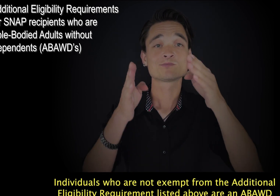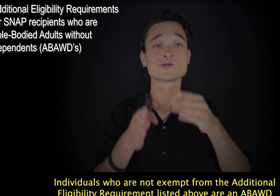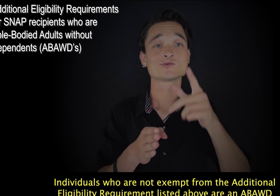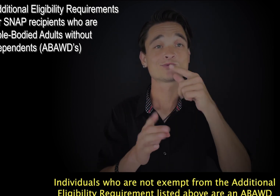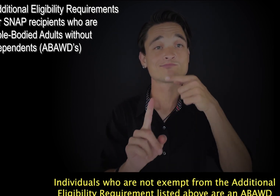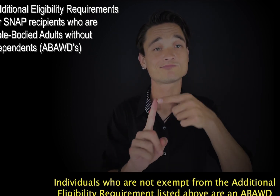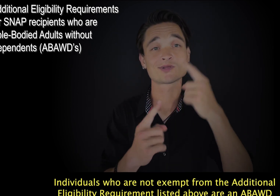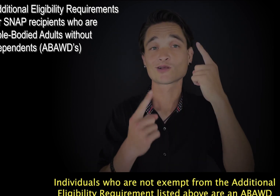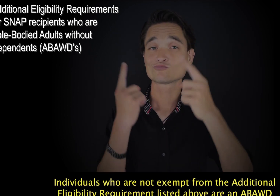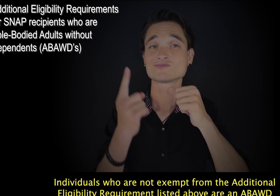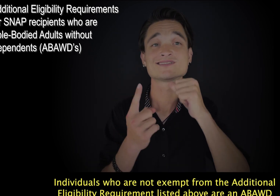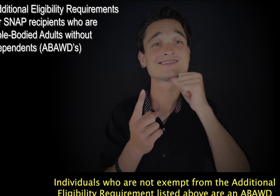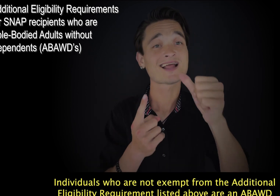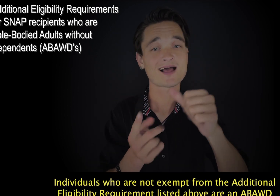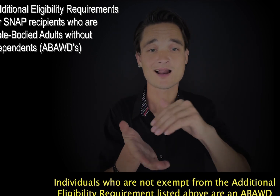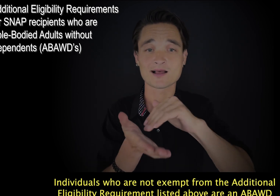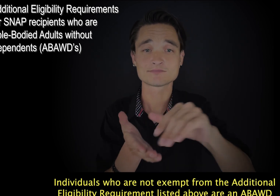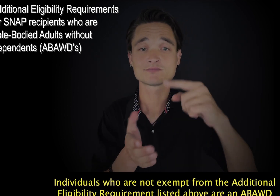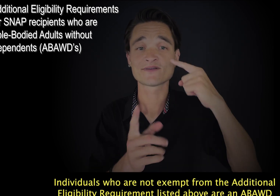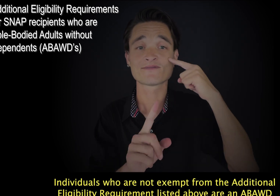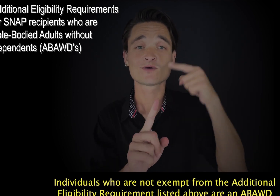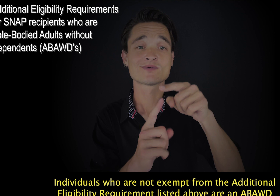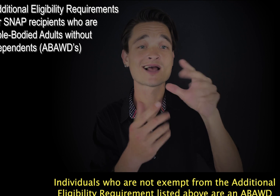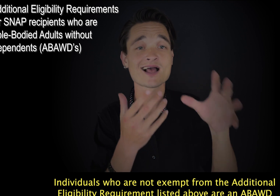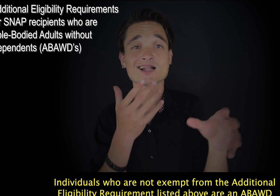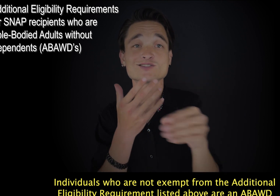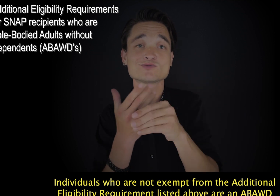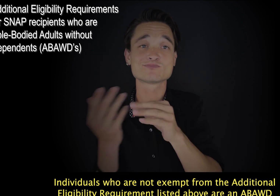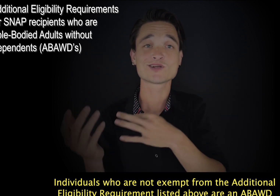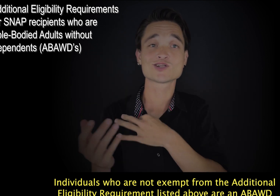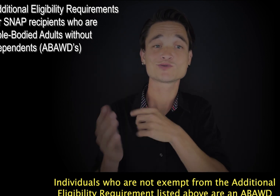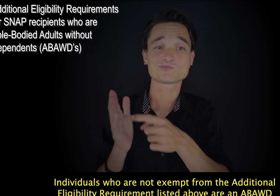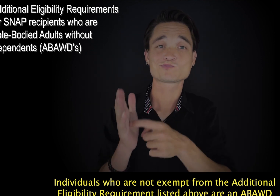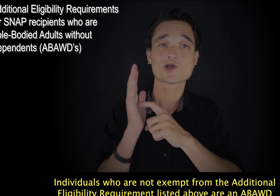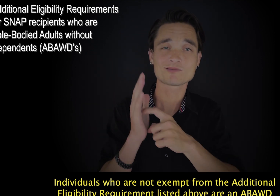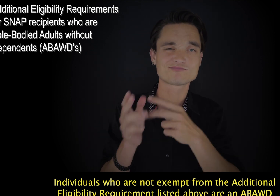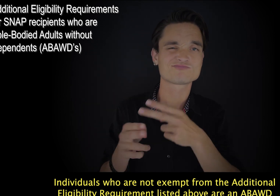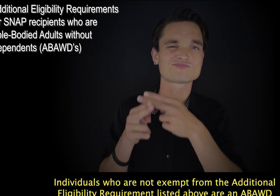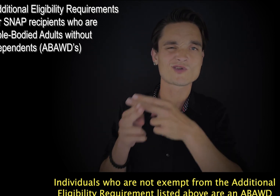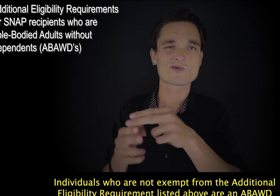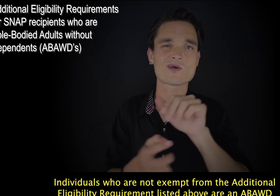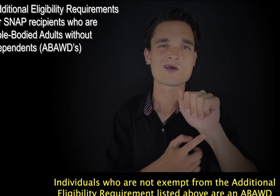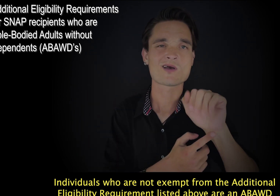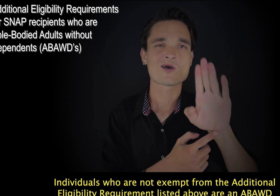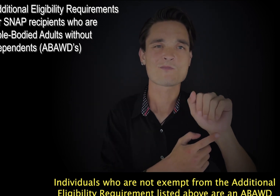Individuals who are not exempt from the Additional Eligibility Requirement listed above are an ABAWD